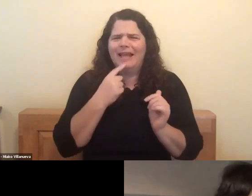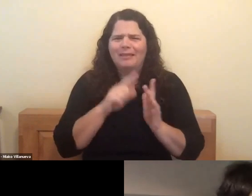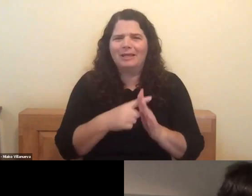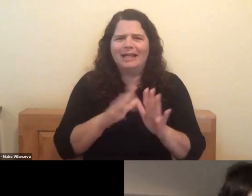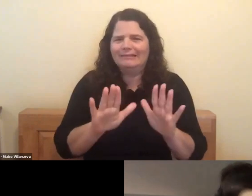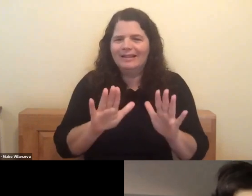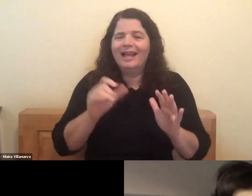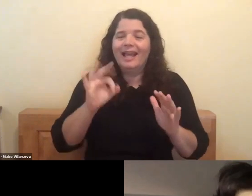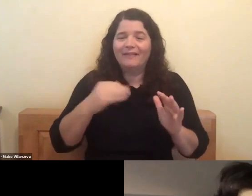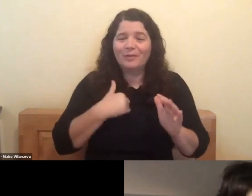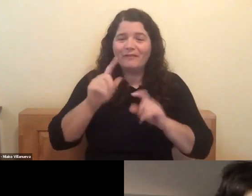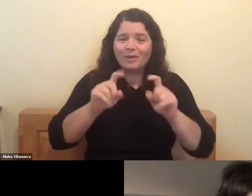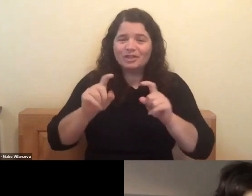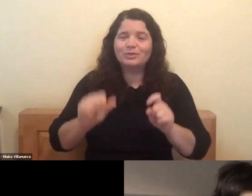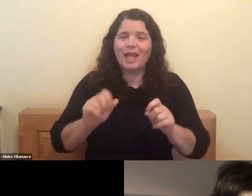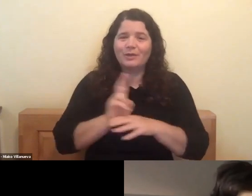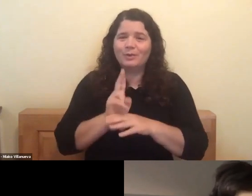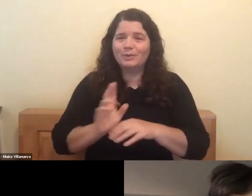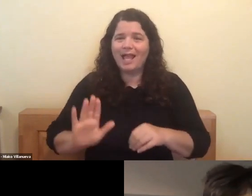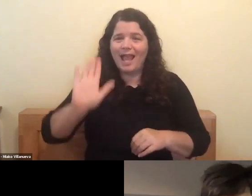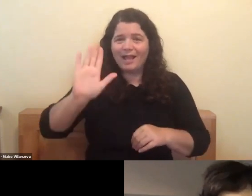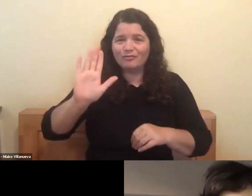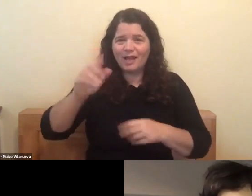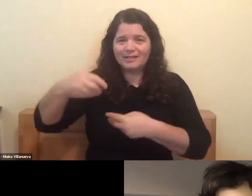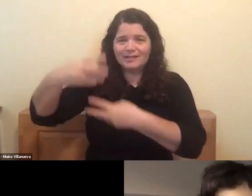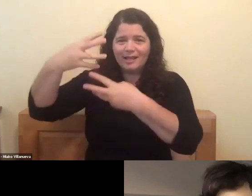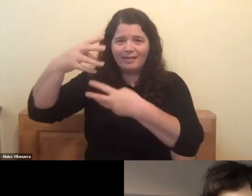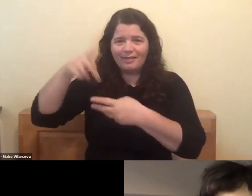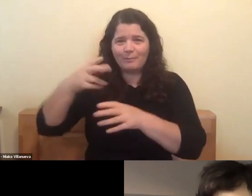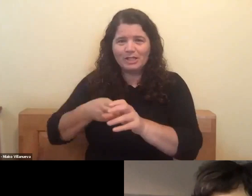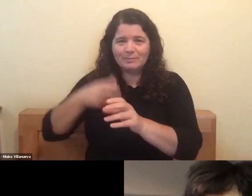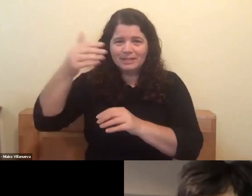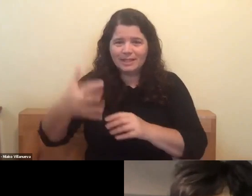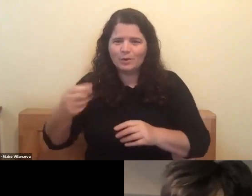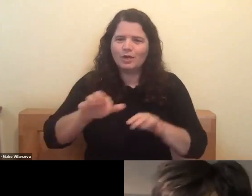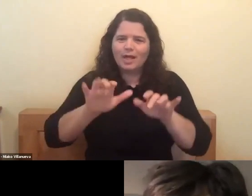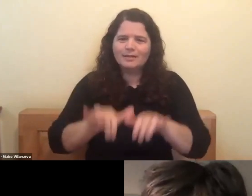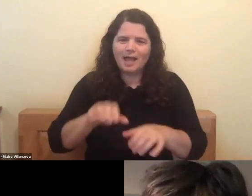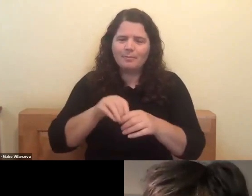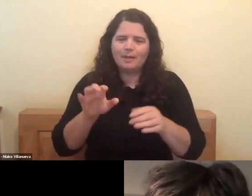the hand raise feature or you can just type them in the chat we have a comment here from anne